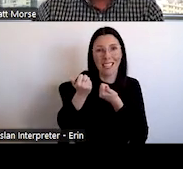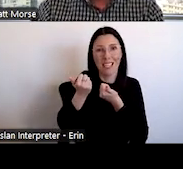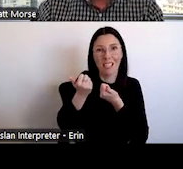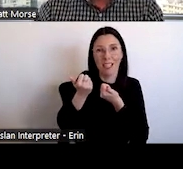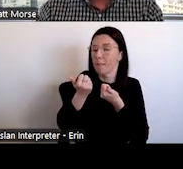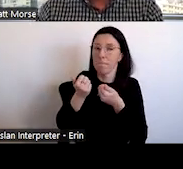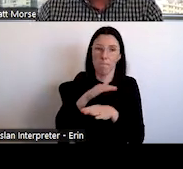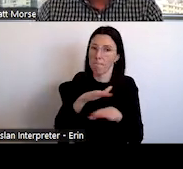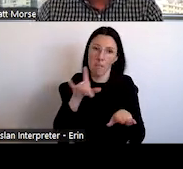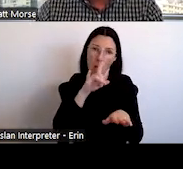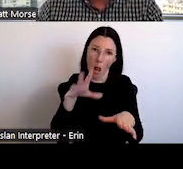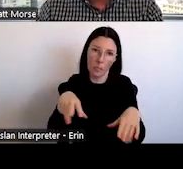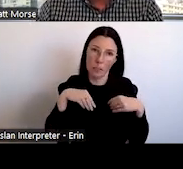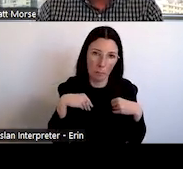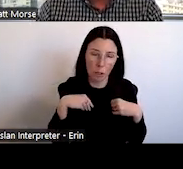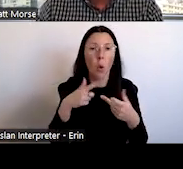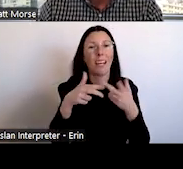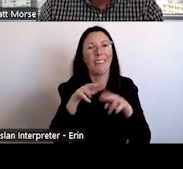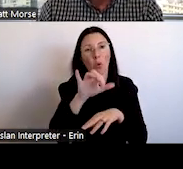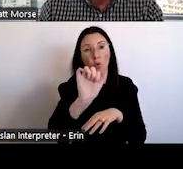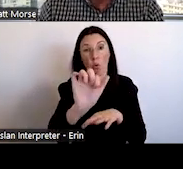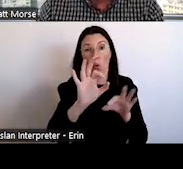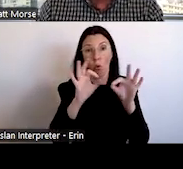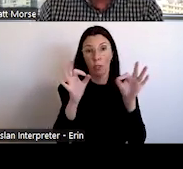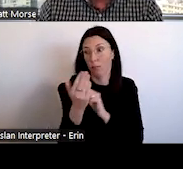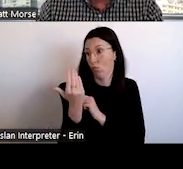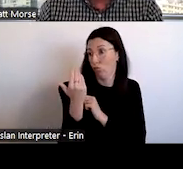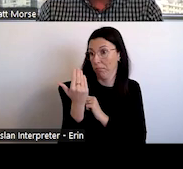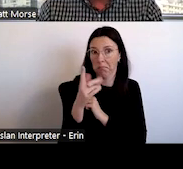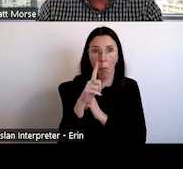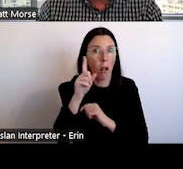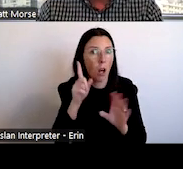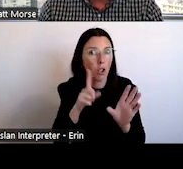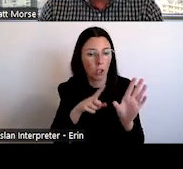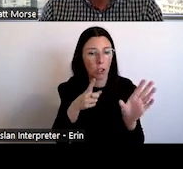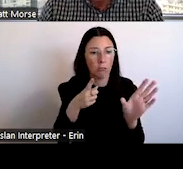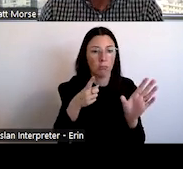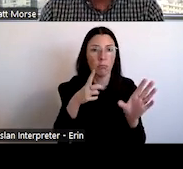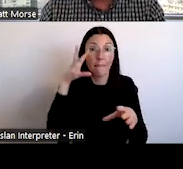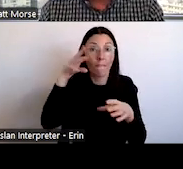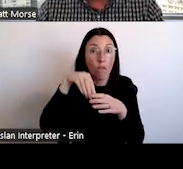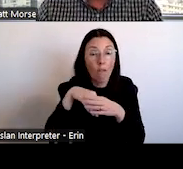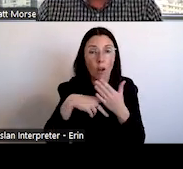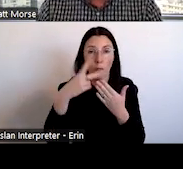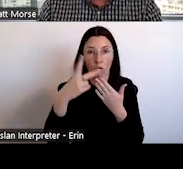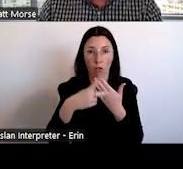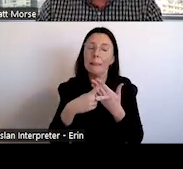has recently participated in the program in 2024-2025 financial year, unfortunately